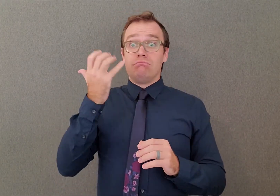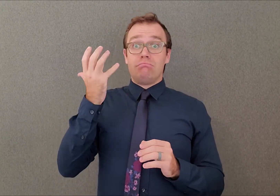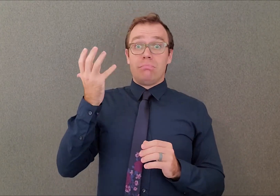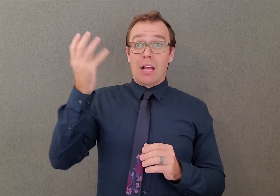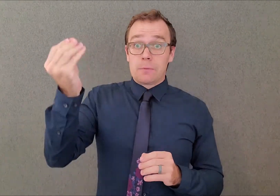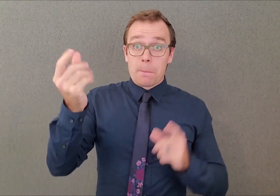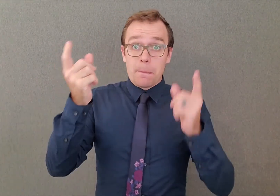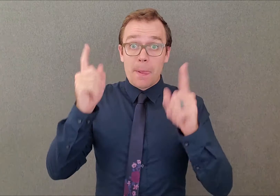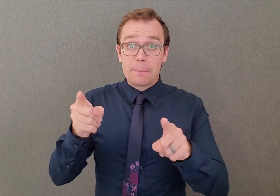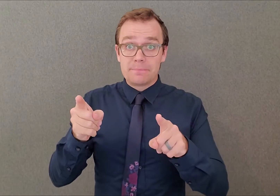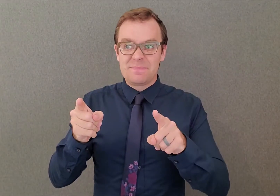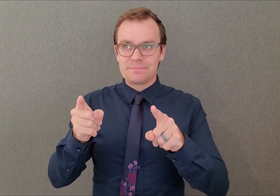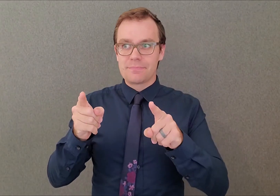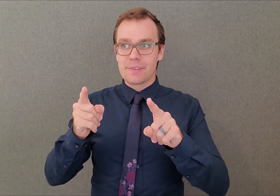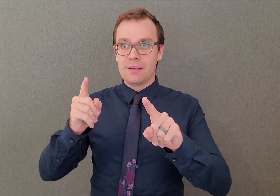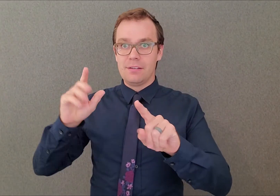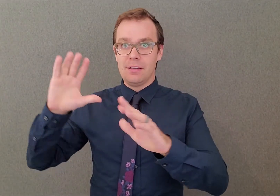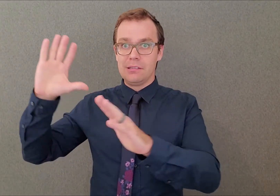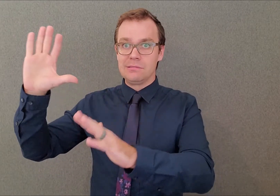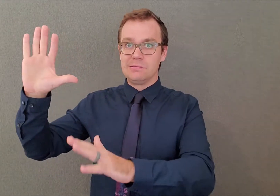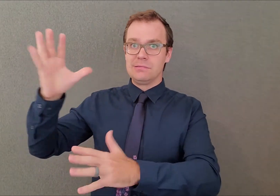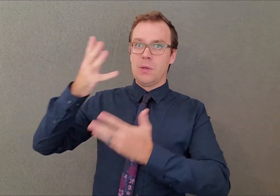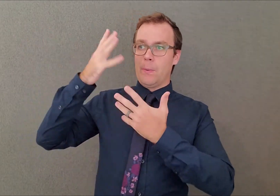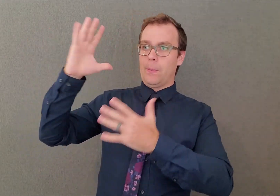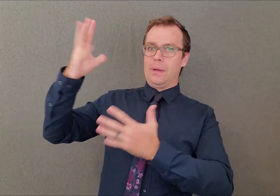stay upstream, uphill, and upwind.